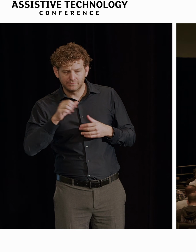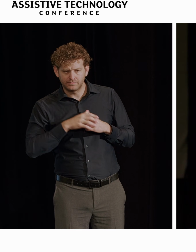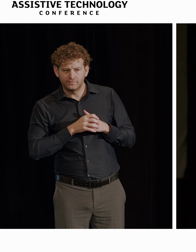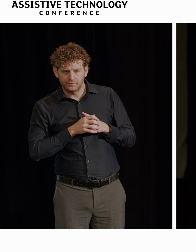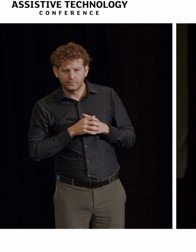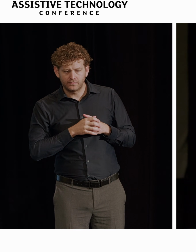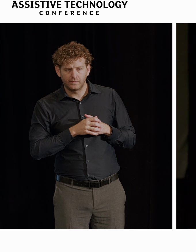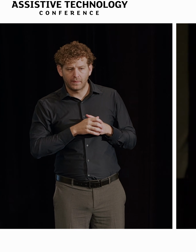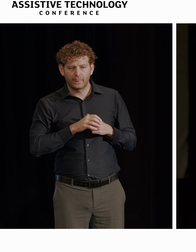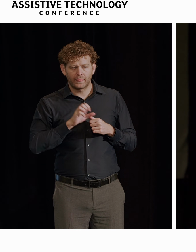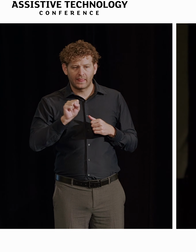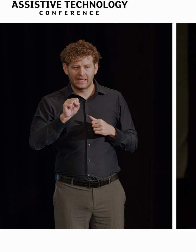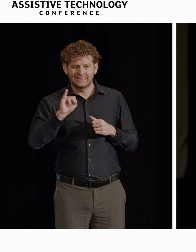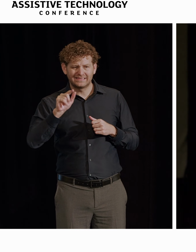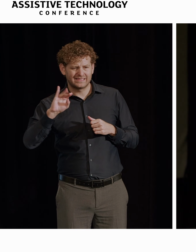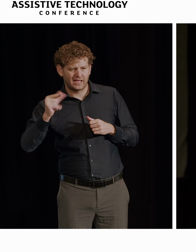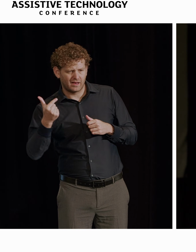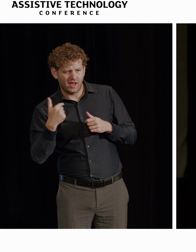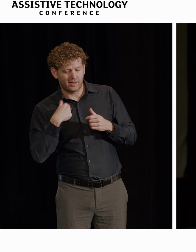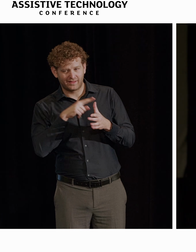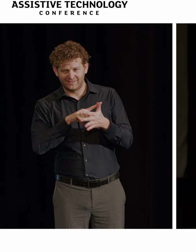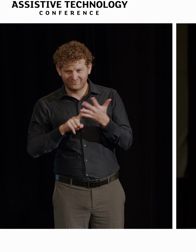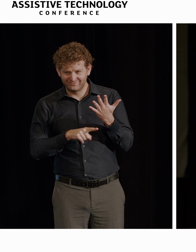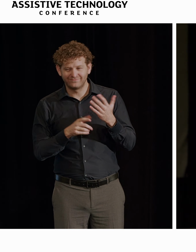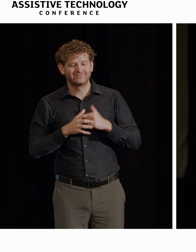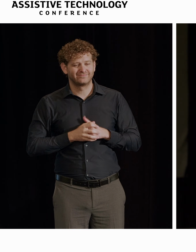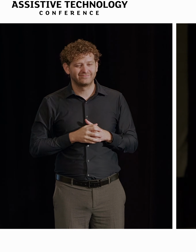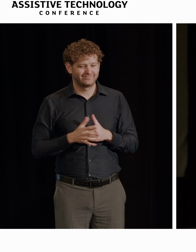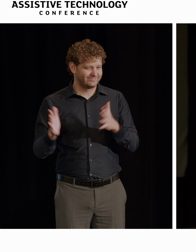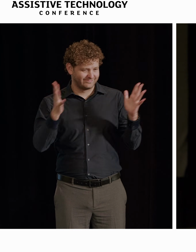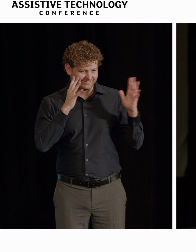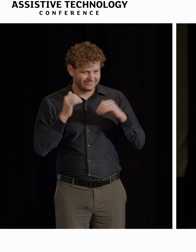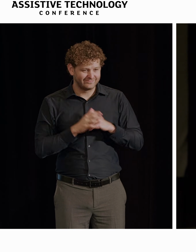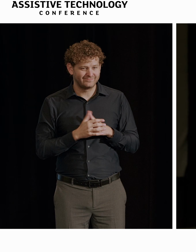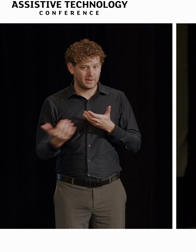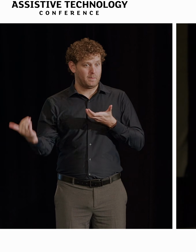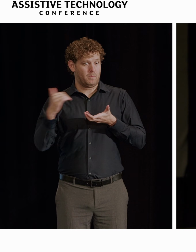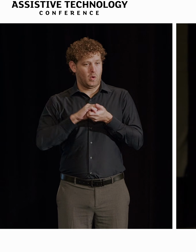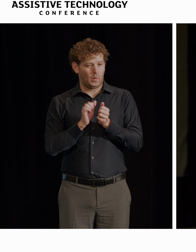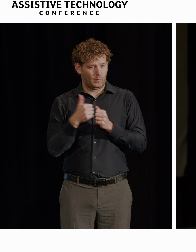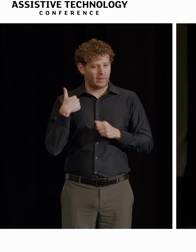(Audience Applauding) Today, we're thrilled to announce to share that Orion and Aira will also be